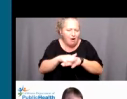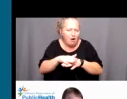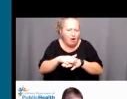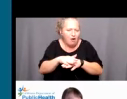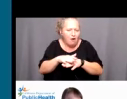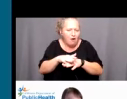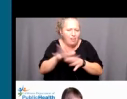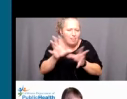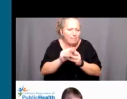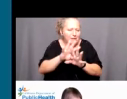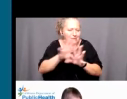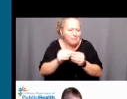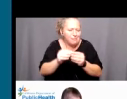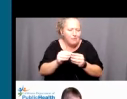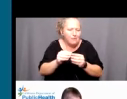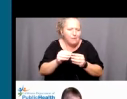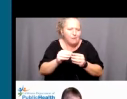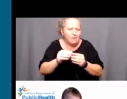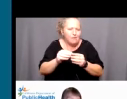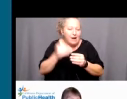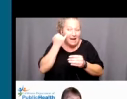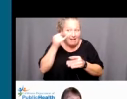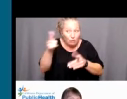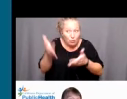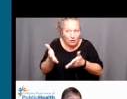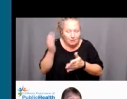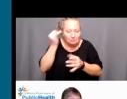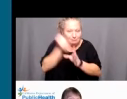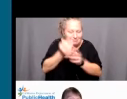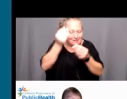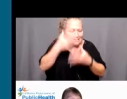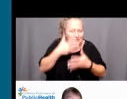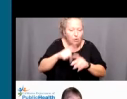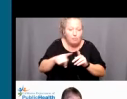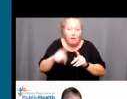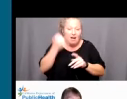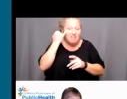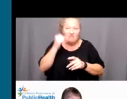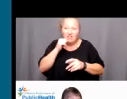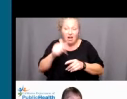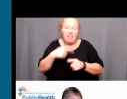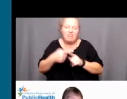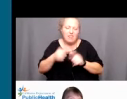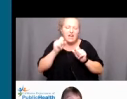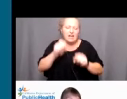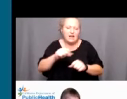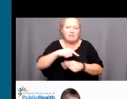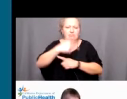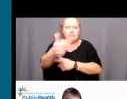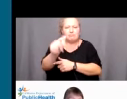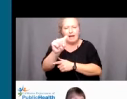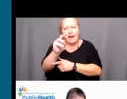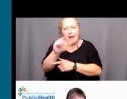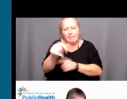I believe. Go ahead and break in, if you are but if not, then will go to Amy Heinzerling with CDPH first.